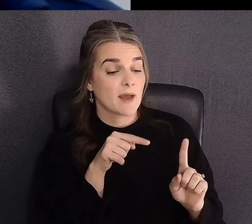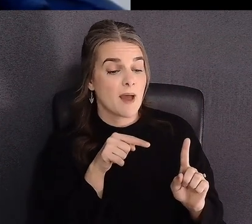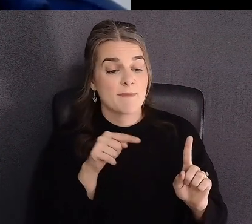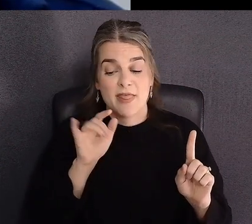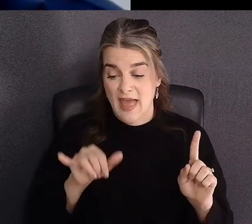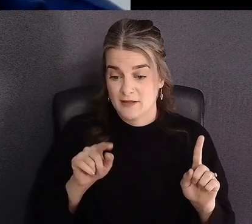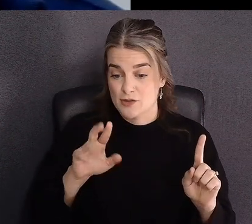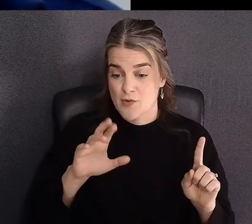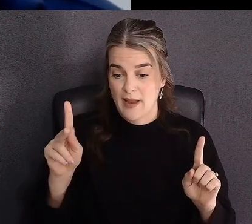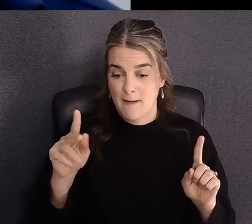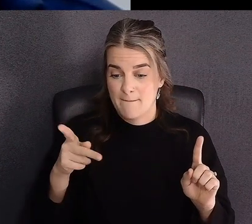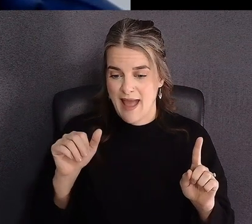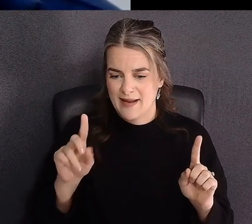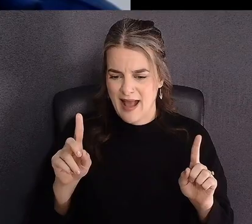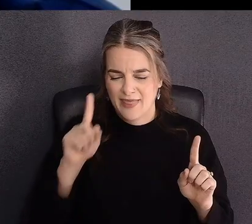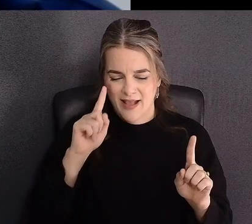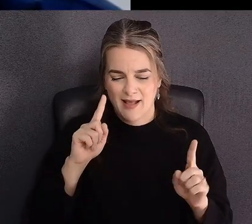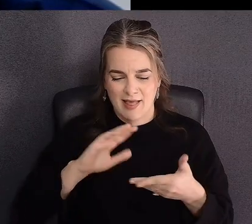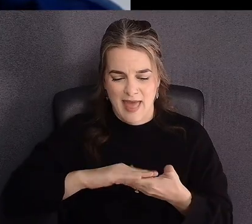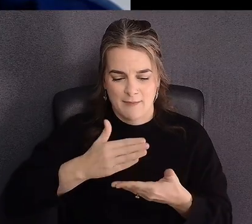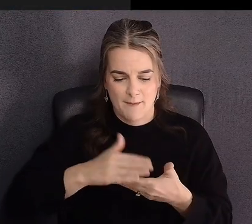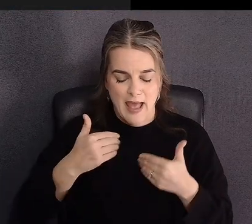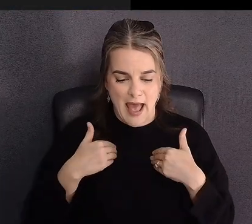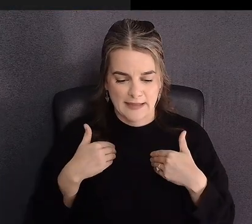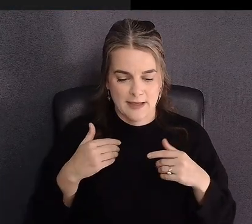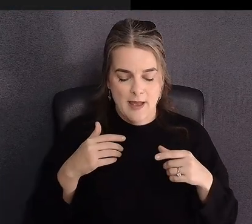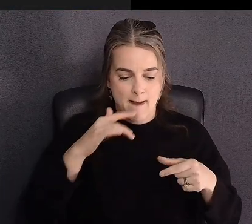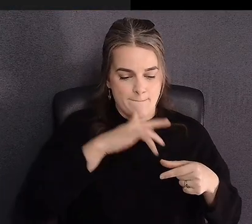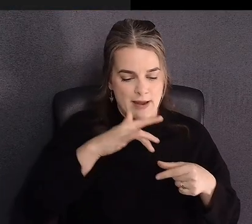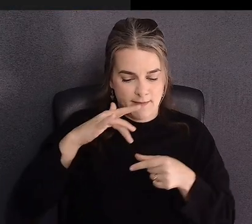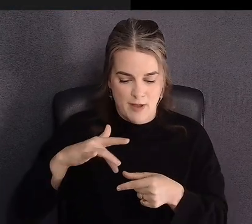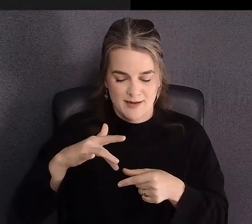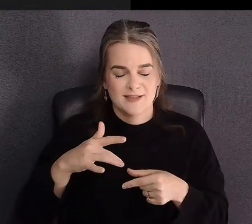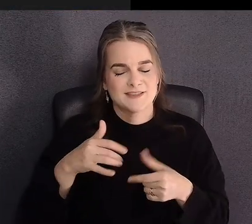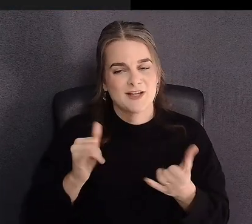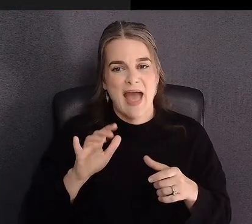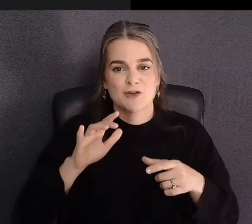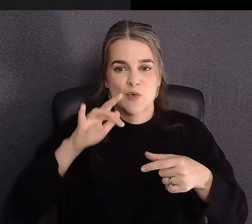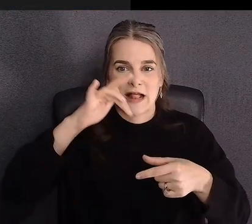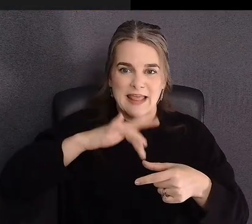I think you have the buttons below it, if I'm correct. Yeah. So you still have to click them,